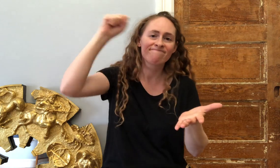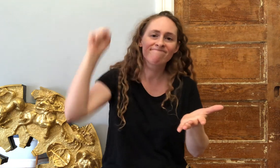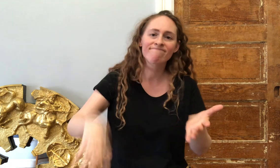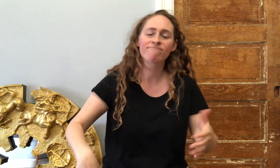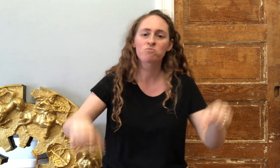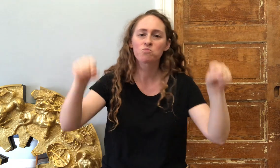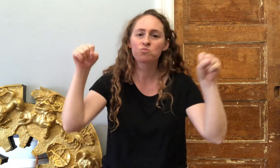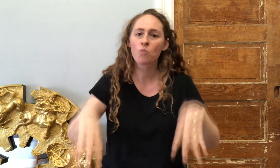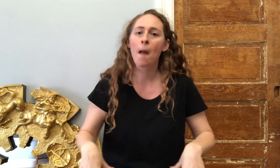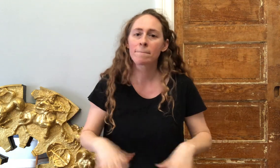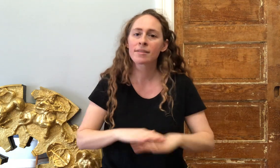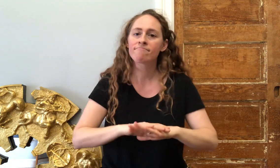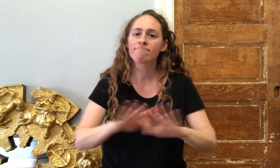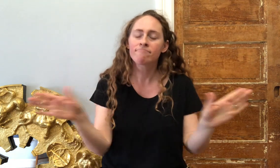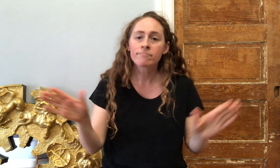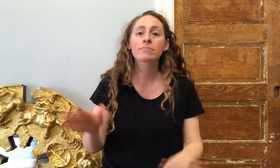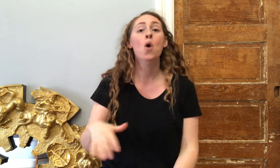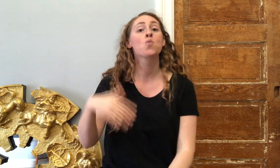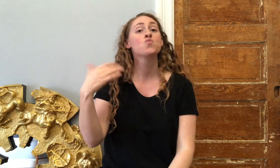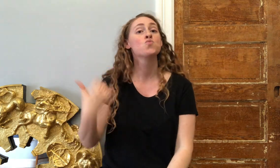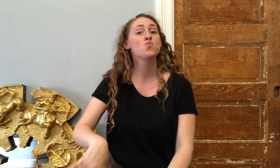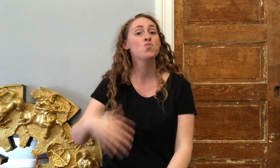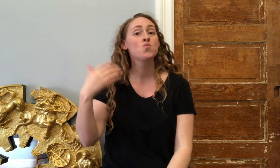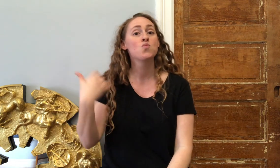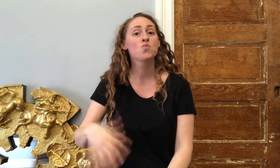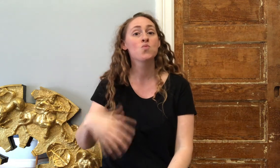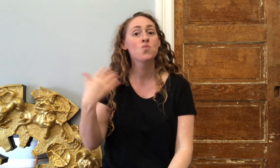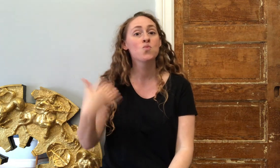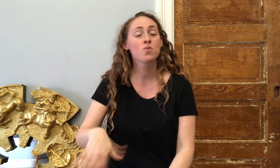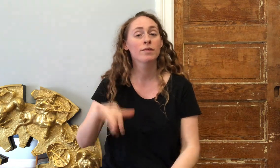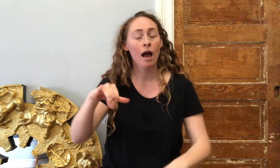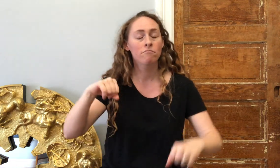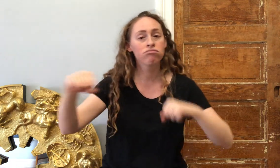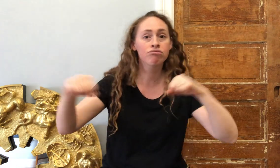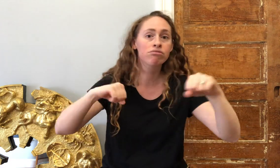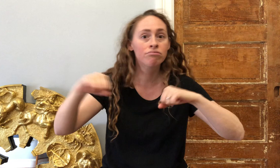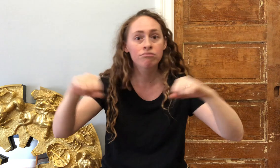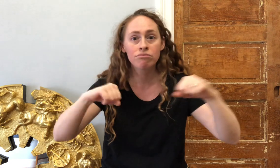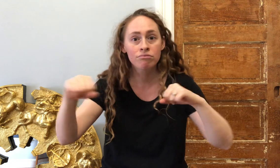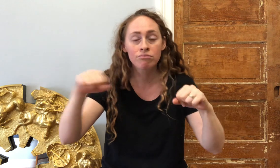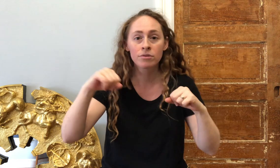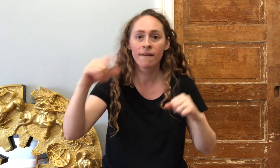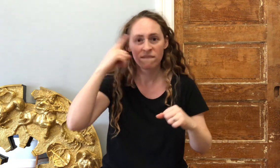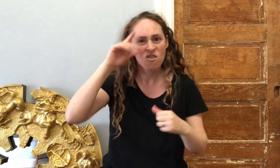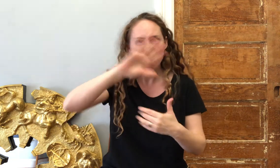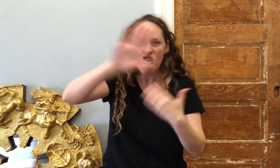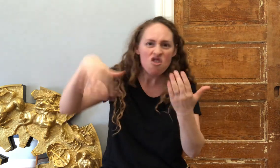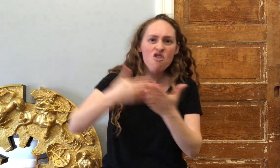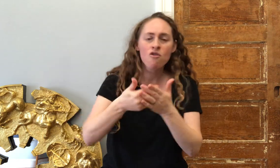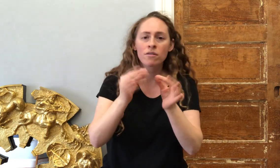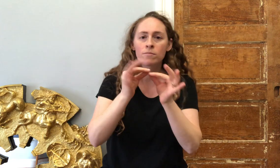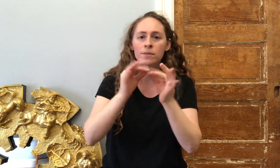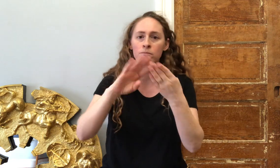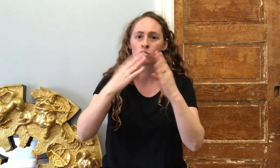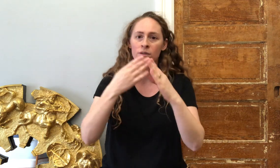and drop all charges against Taylor. It started a ripple effect because